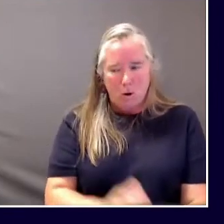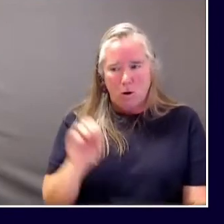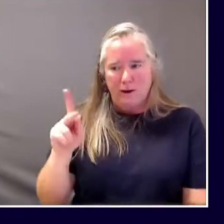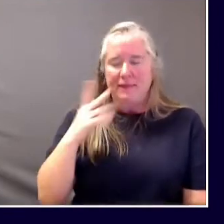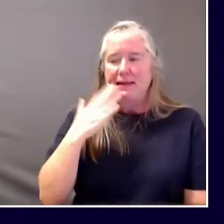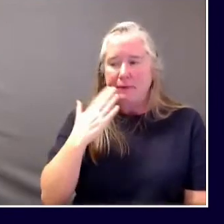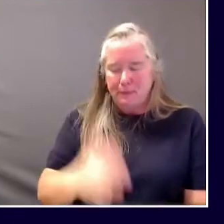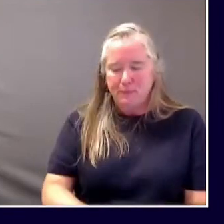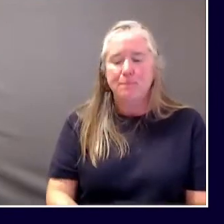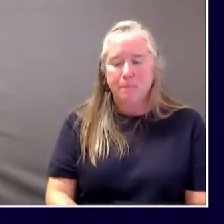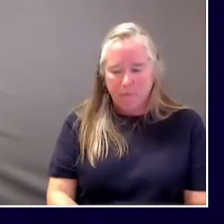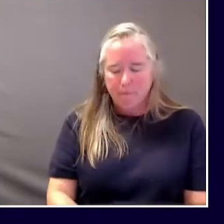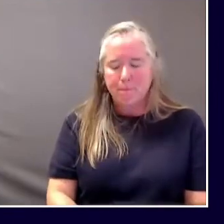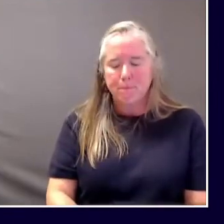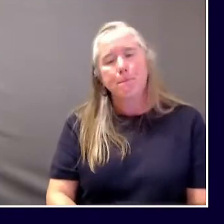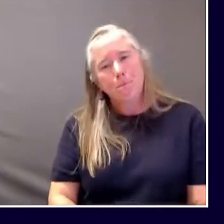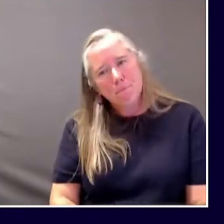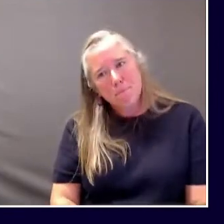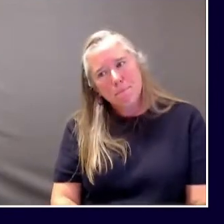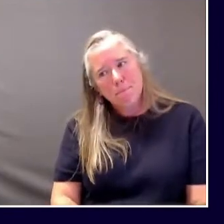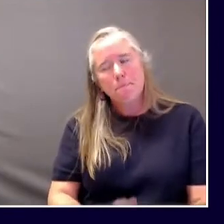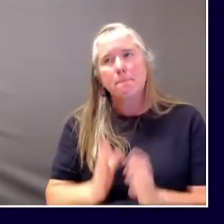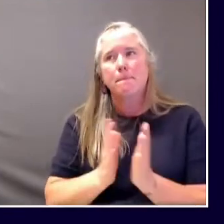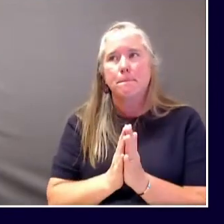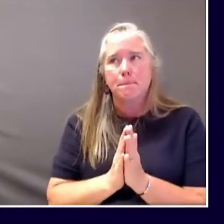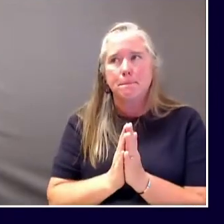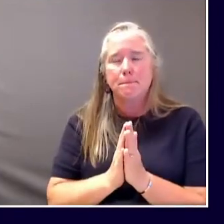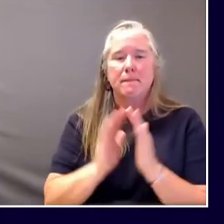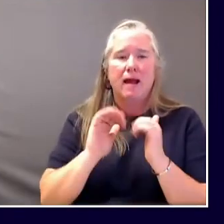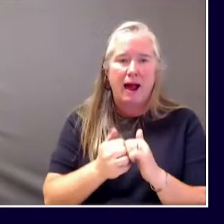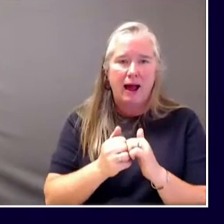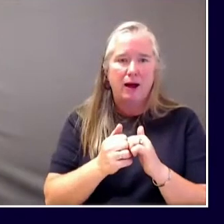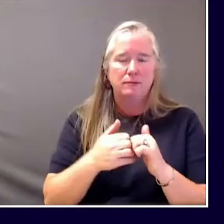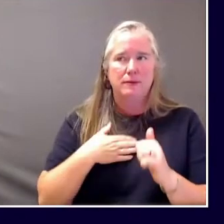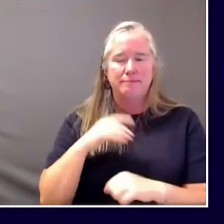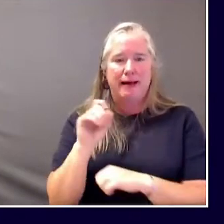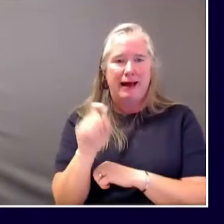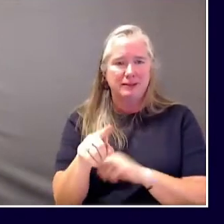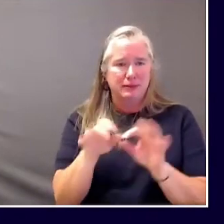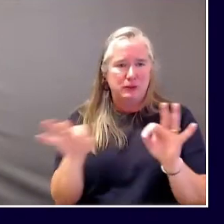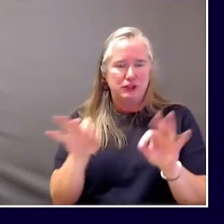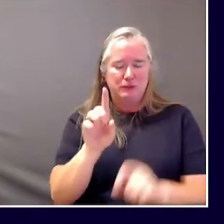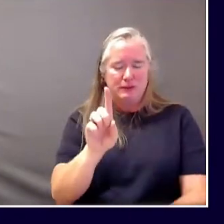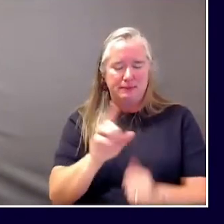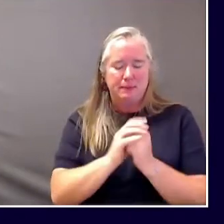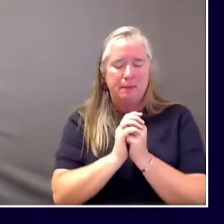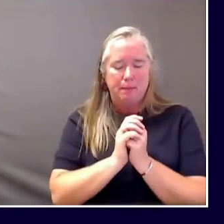I I I guess what I am trying to